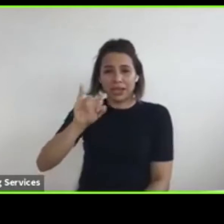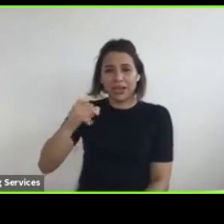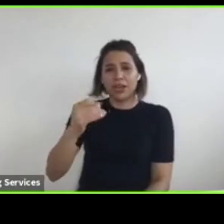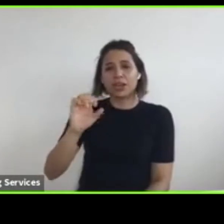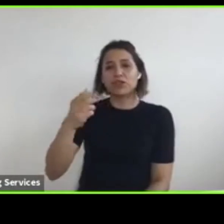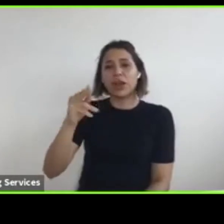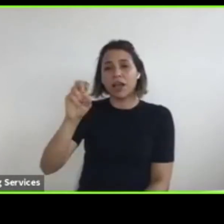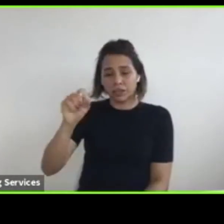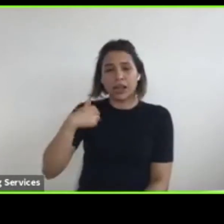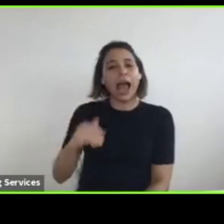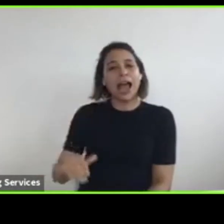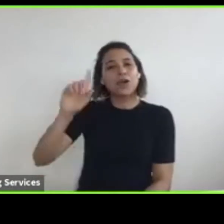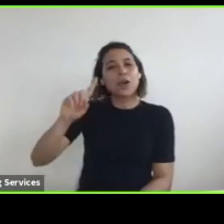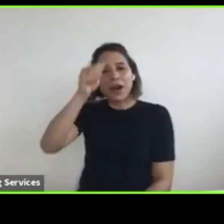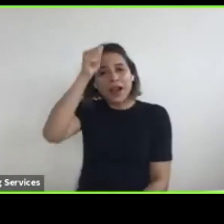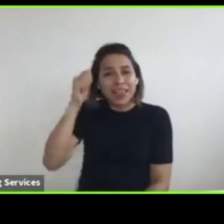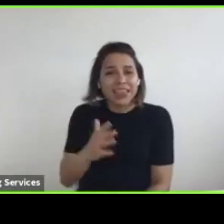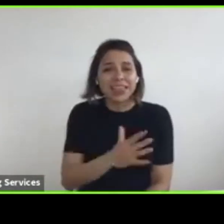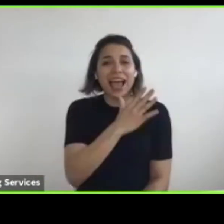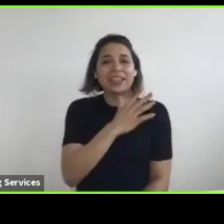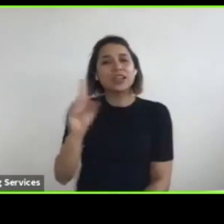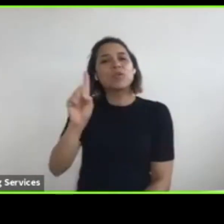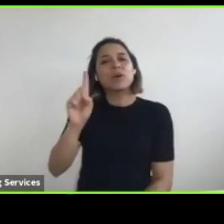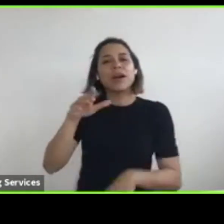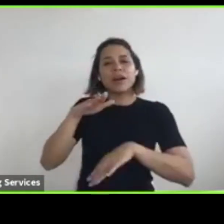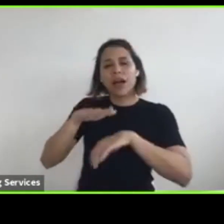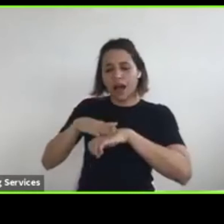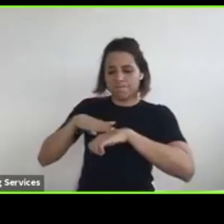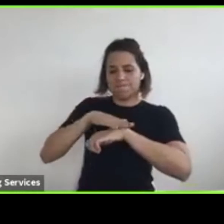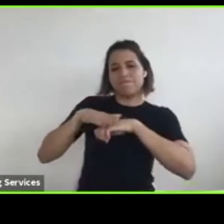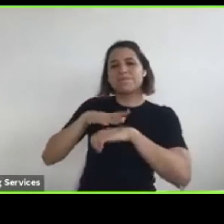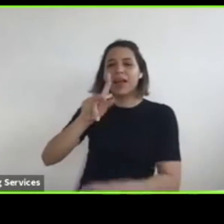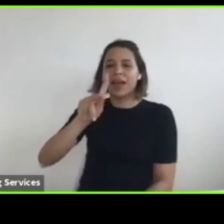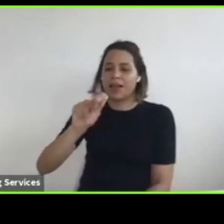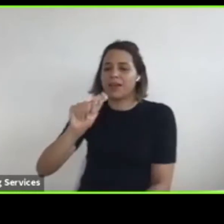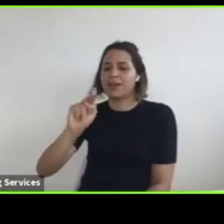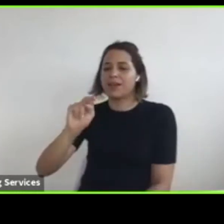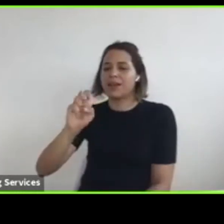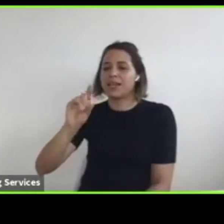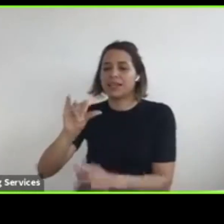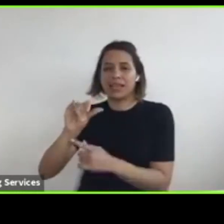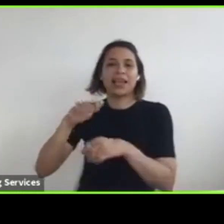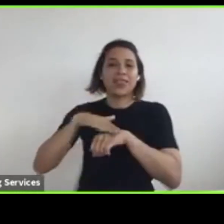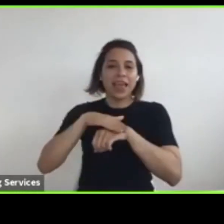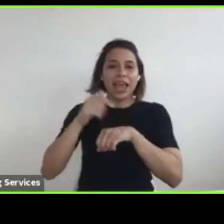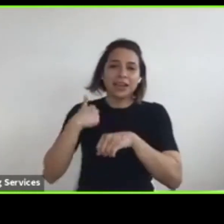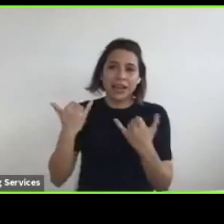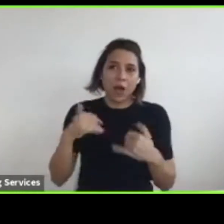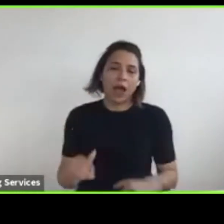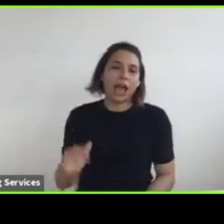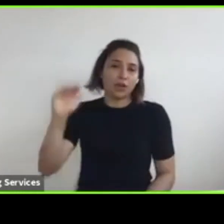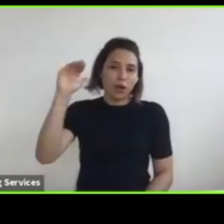IN ALASKA ON DENA'INA AND KENAITZE LAND, AND I LIVE NOW ON THE LOWER EASTSIDE OF MANHATTA, IN LENAPEHOKING, AND IT